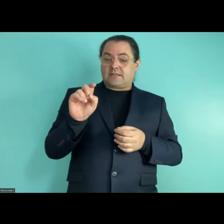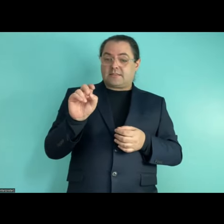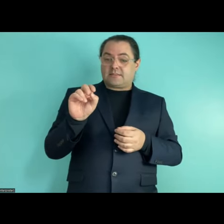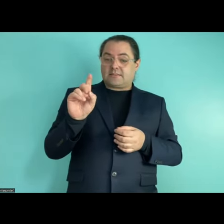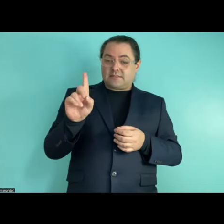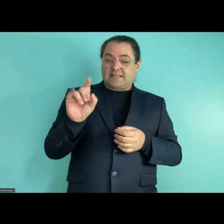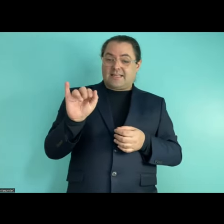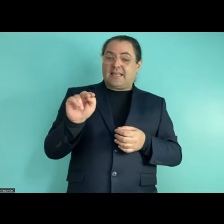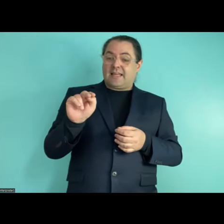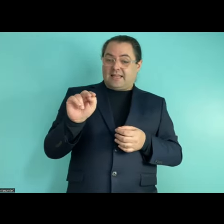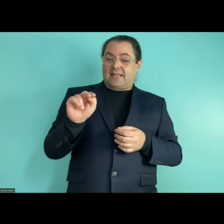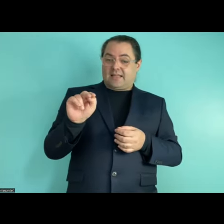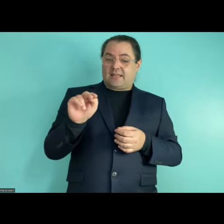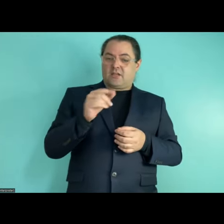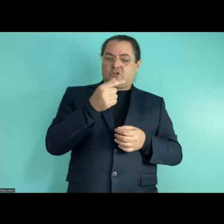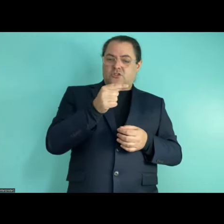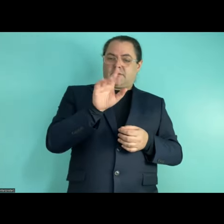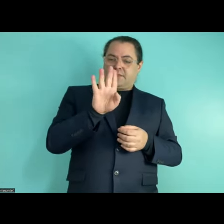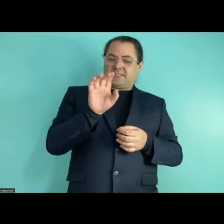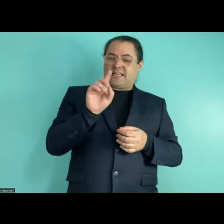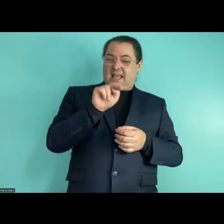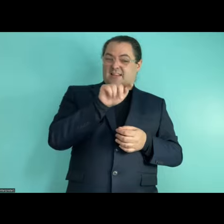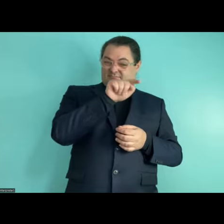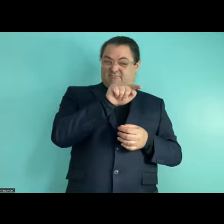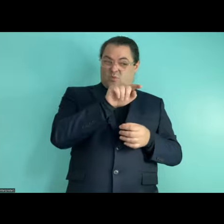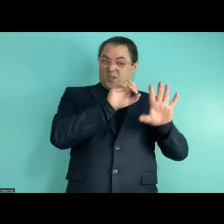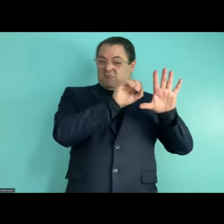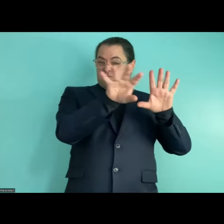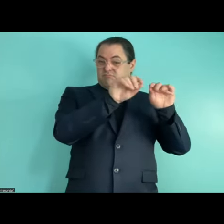network where we usually share some of the latest events that we organize or that we